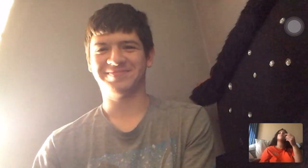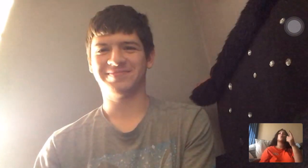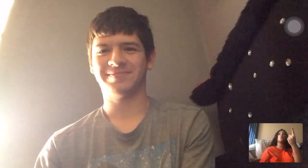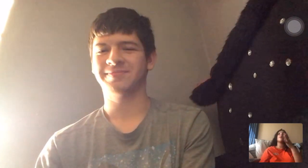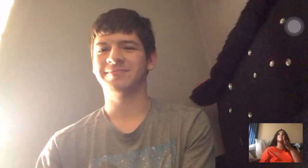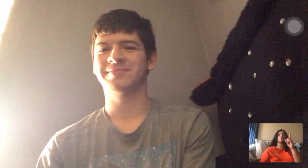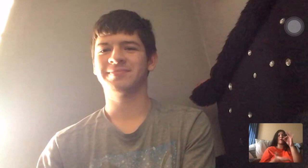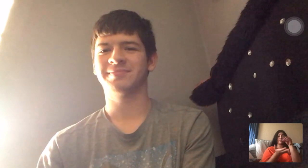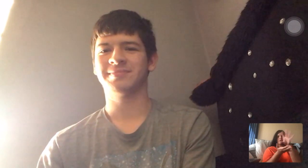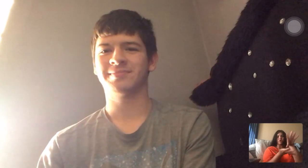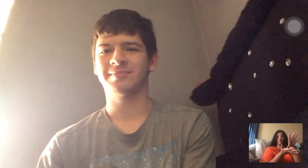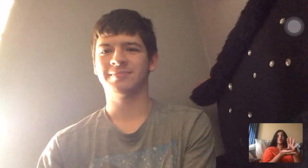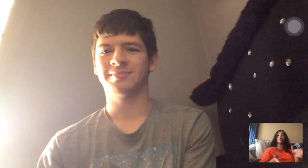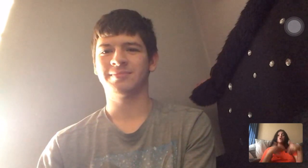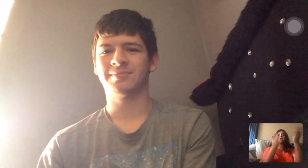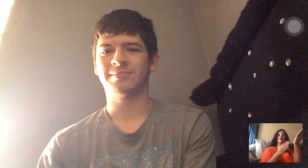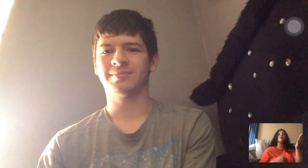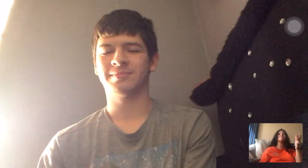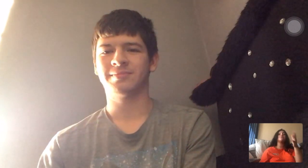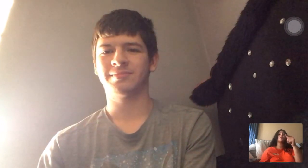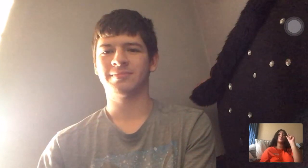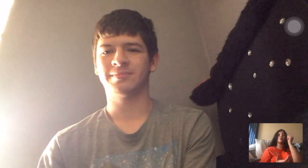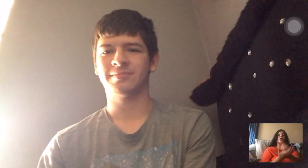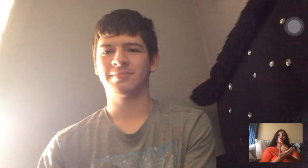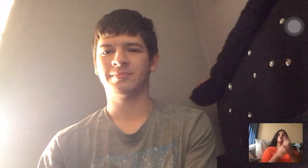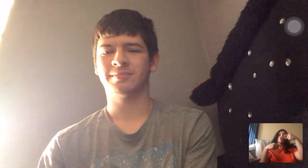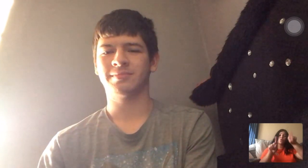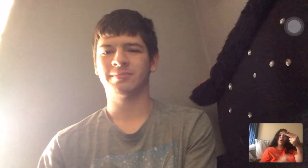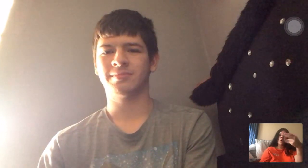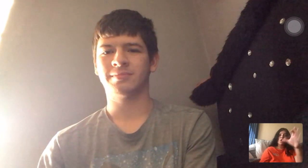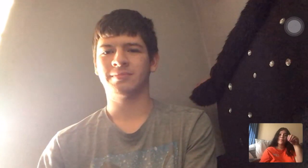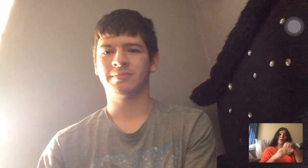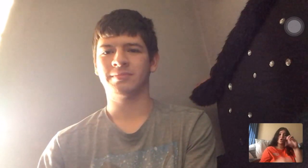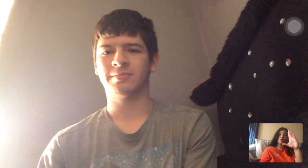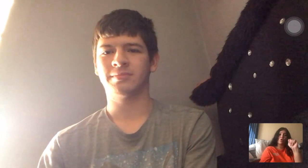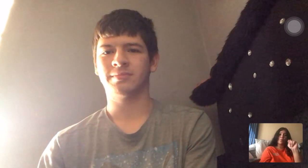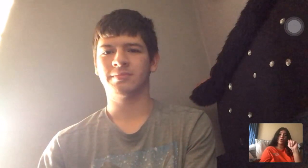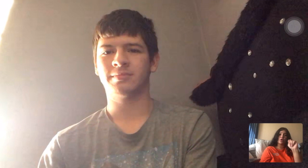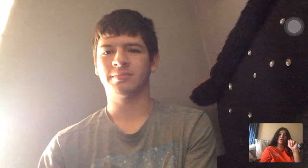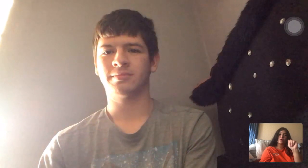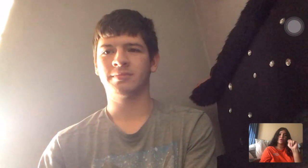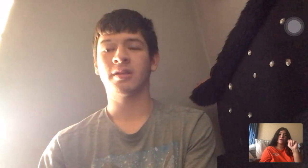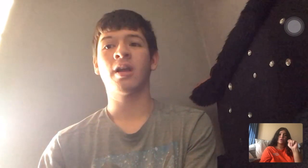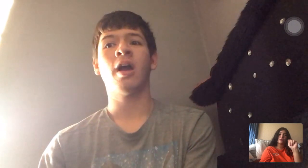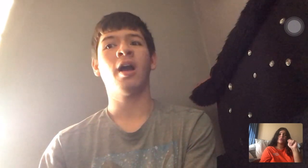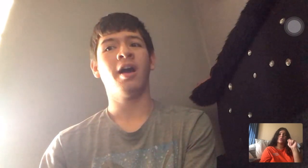I am part two. So one thing, one of the seniors suggested the graduation ceremony to be held in October, during the Homecoming.